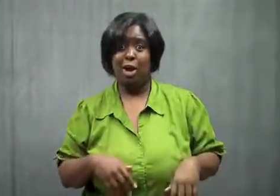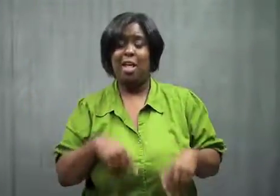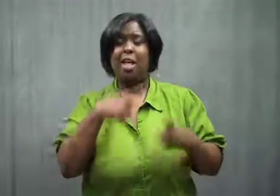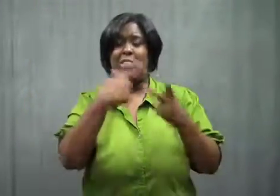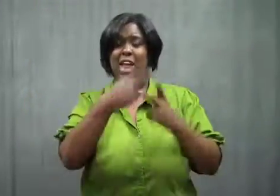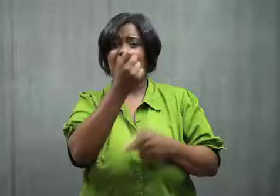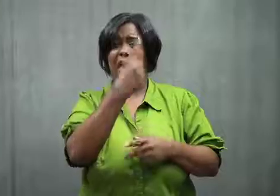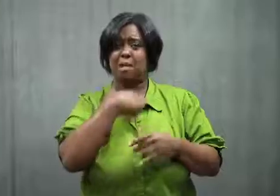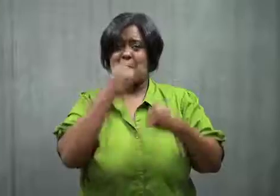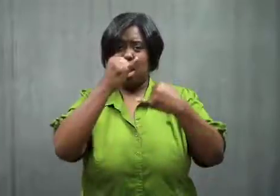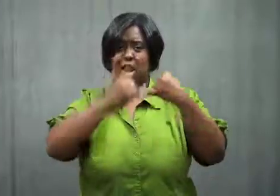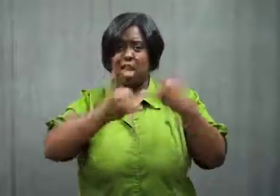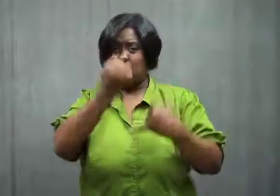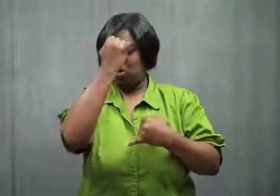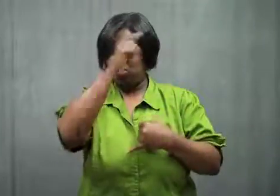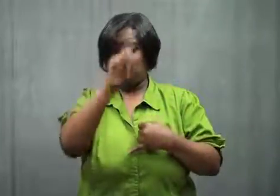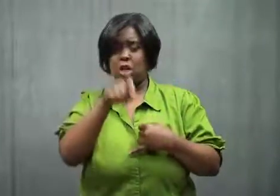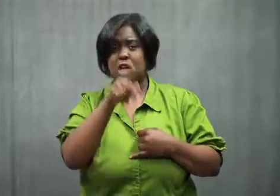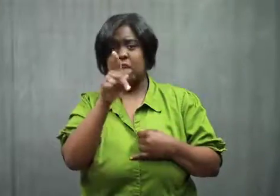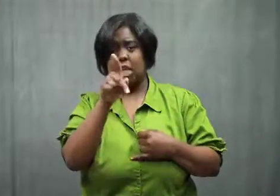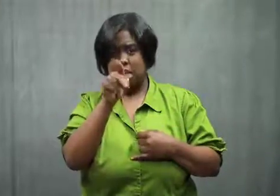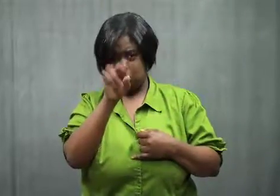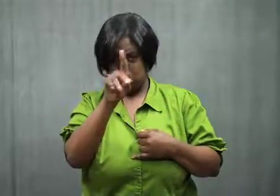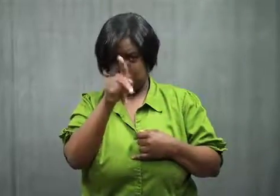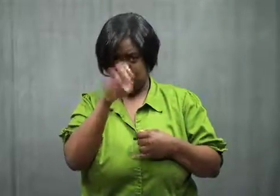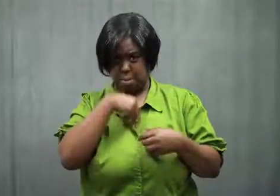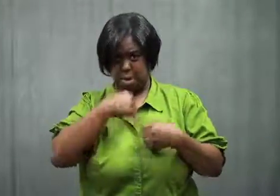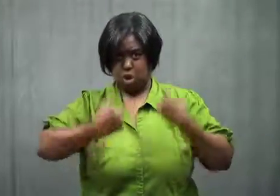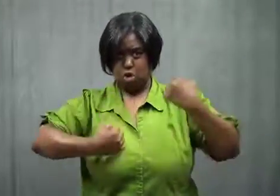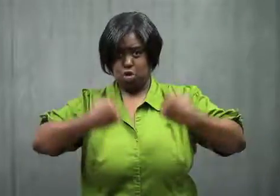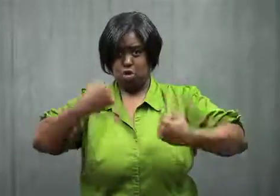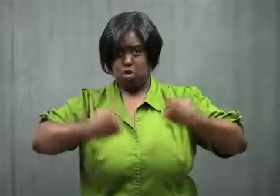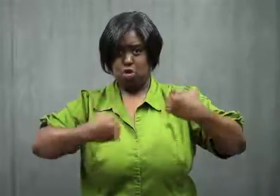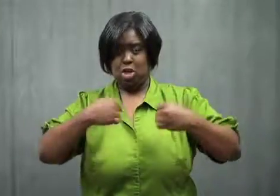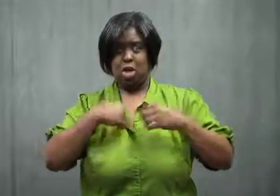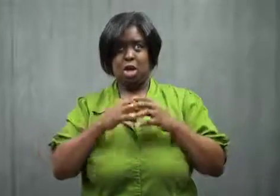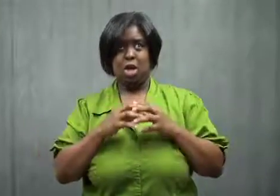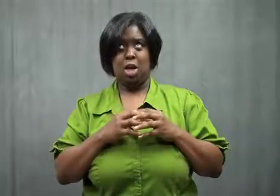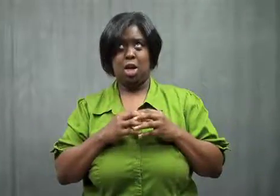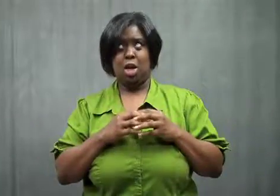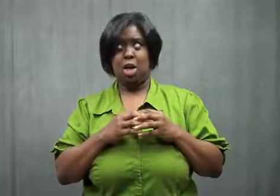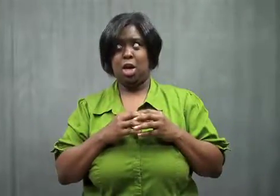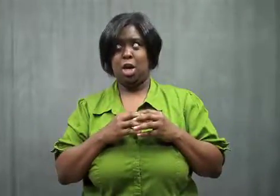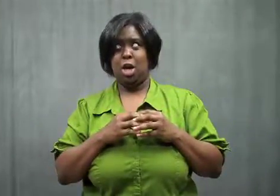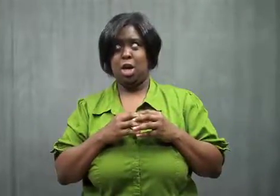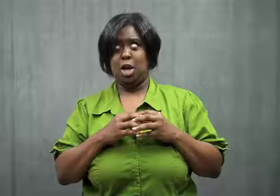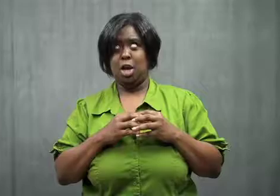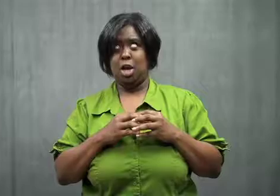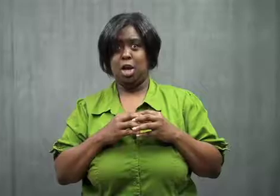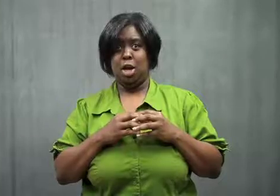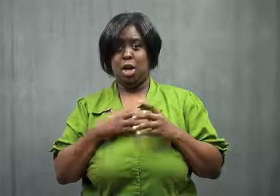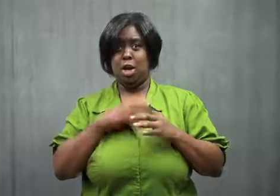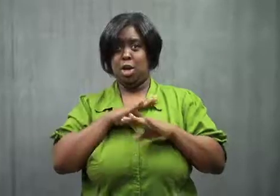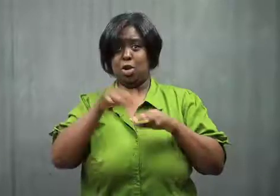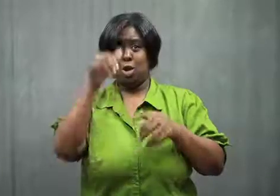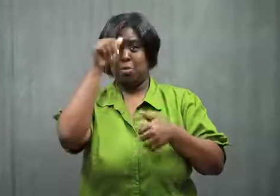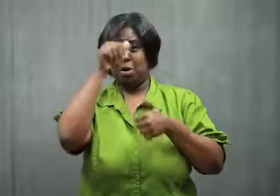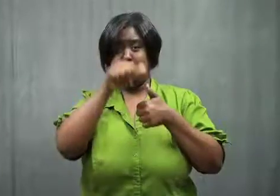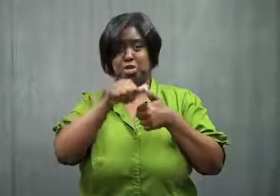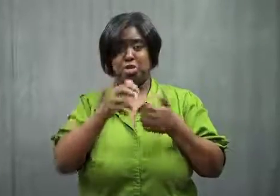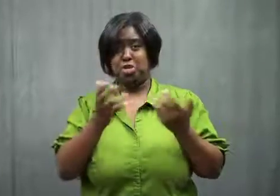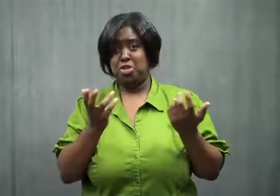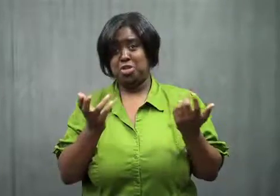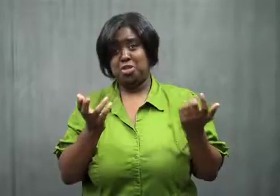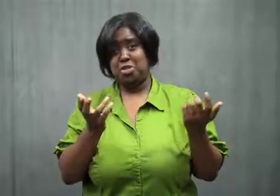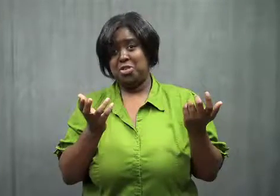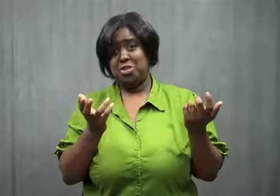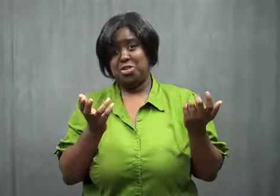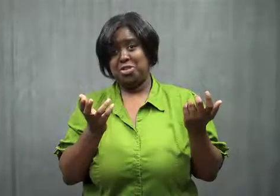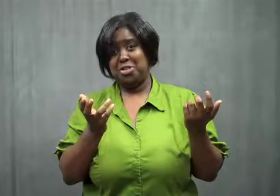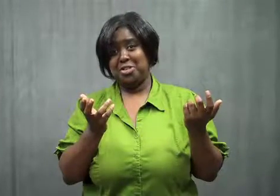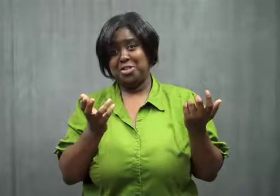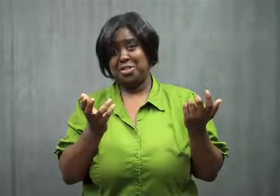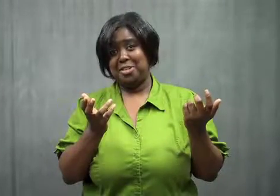Then he asked me one last stupid question, "Did you pee in my car?"